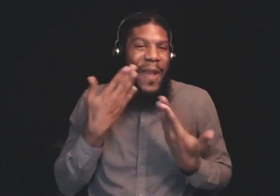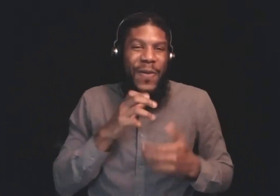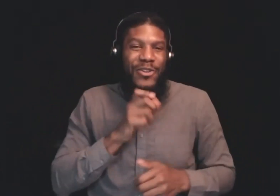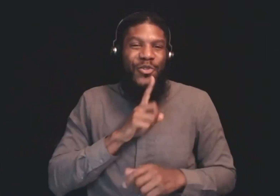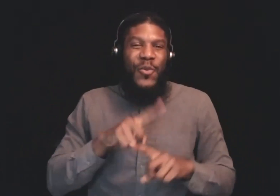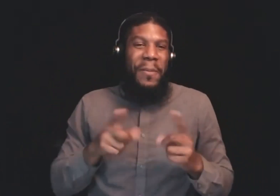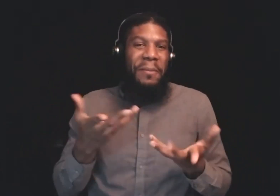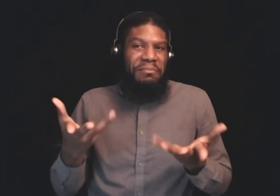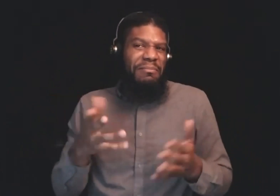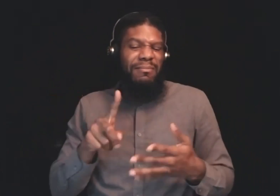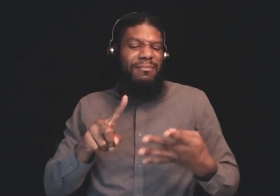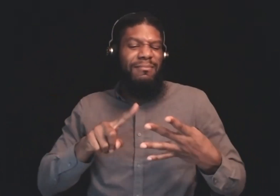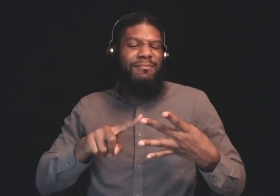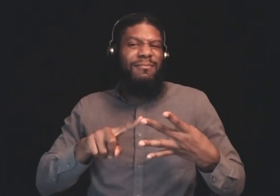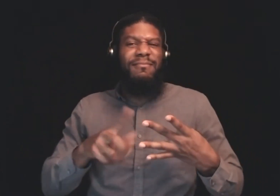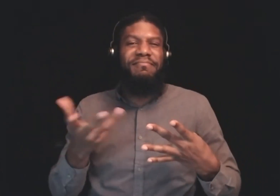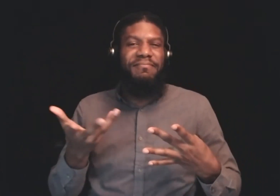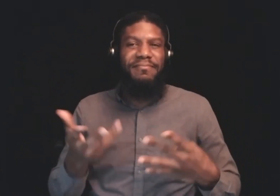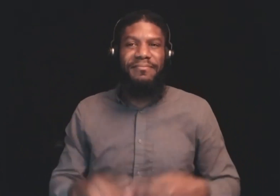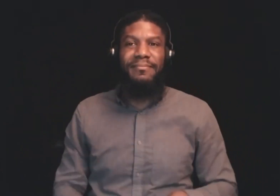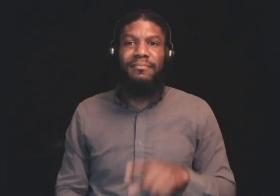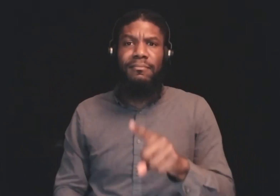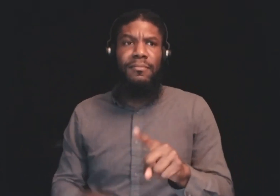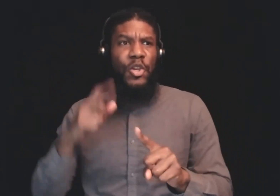[Michelle, moderator]: Am I audible. [Jacob]: